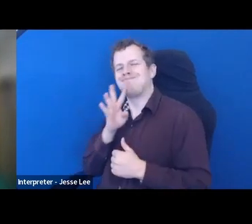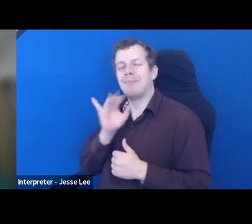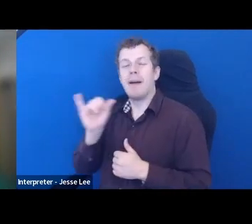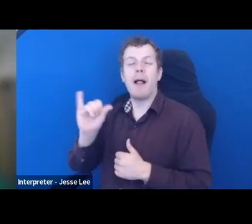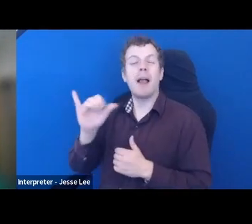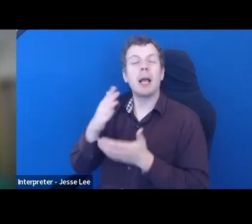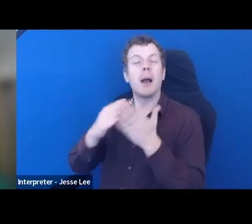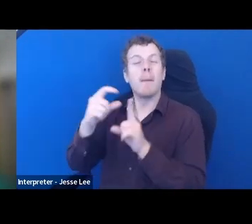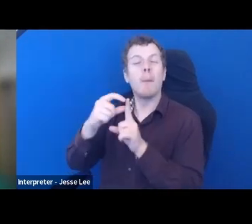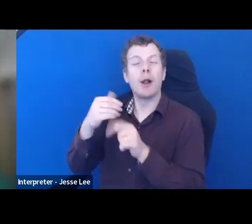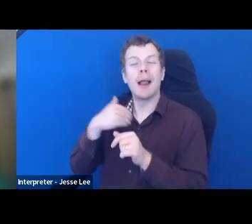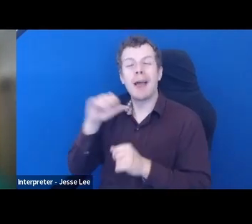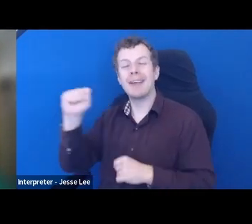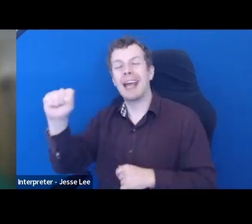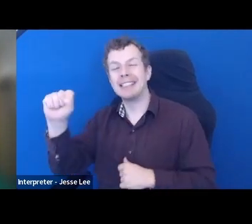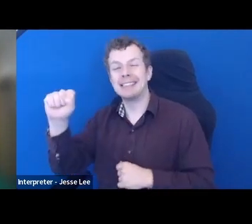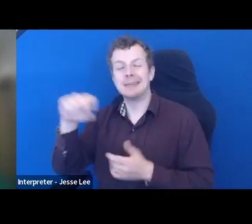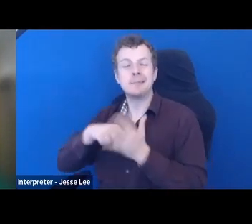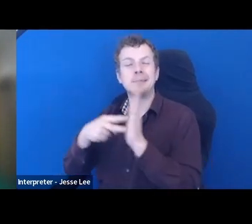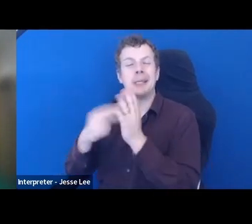versus the singular form of a word.